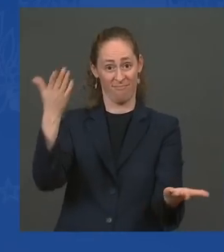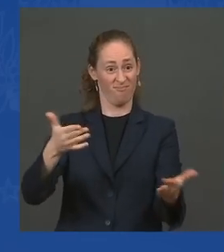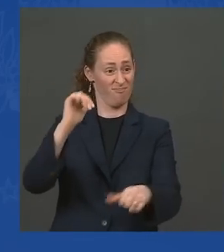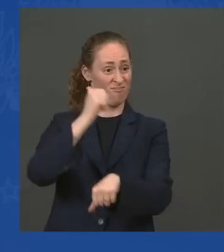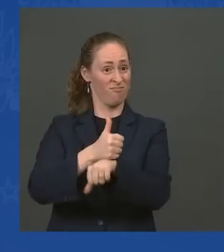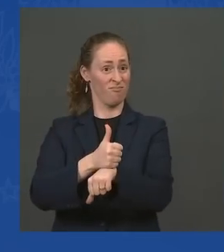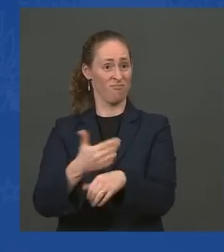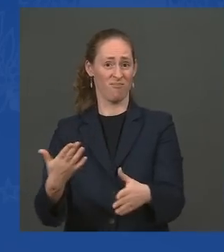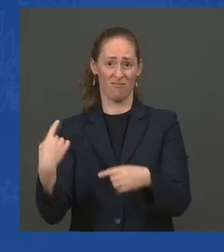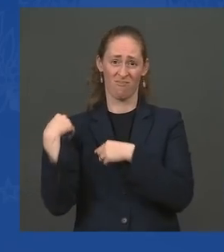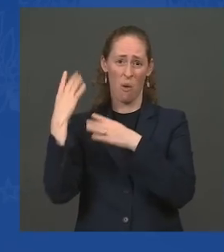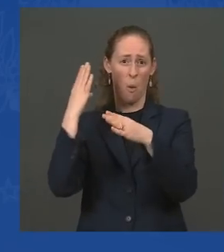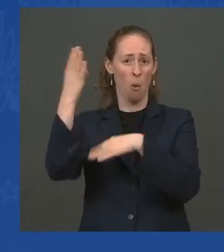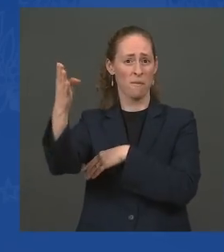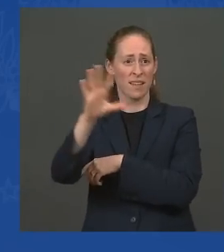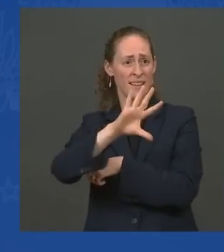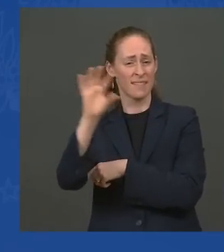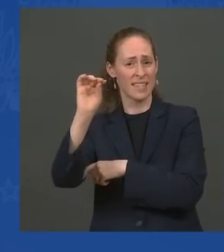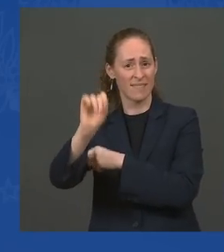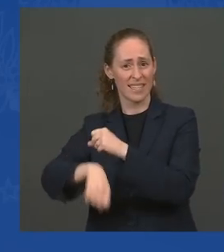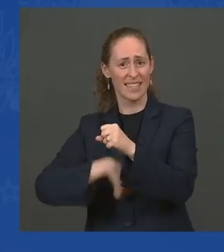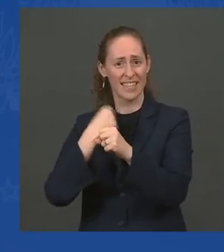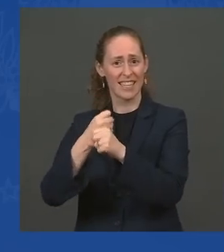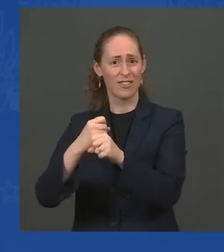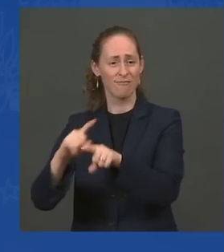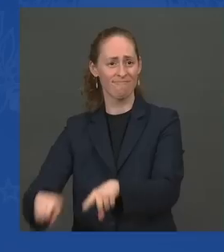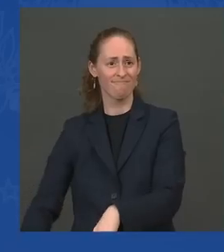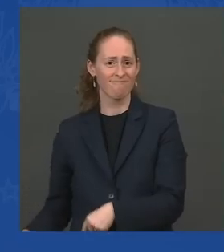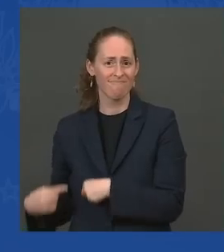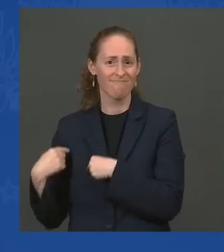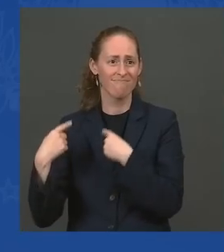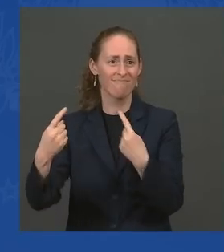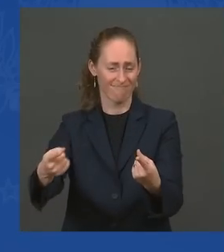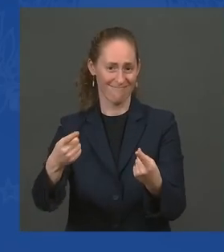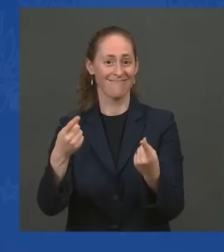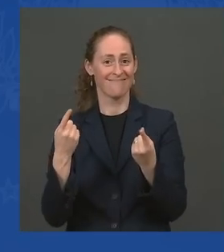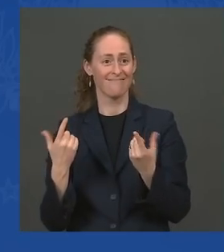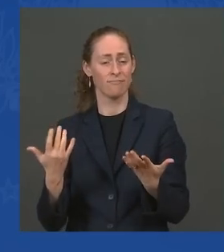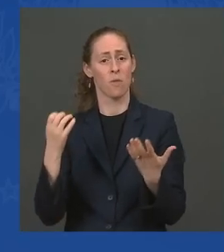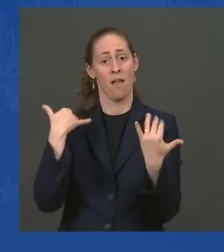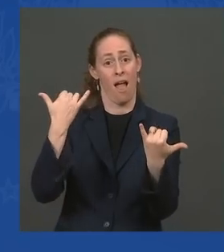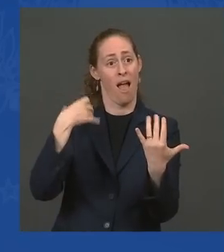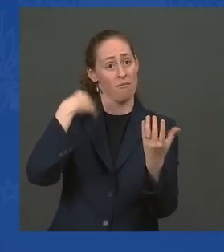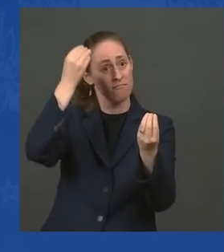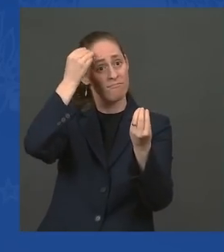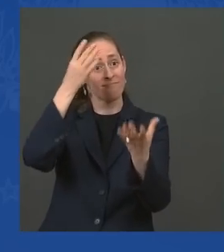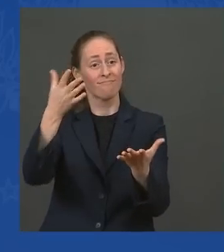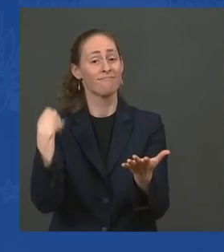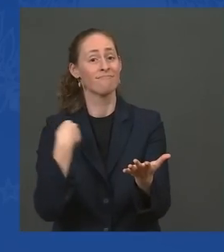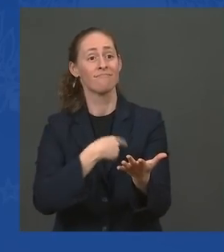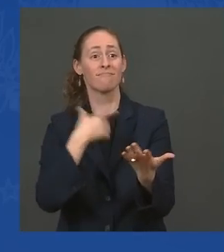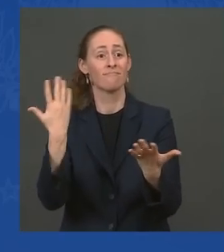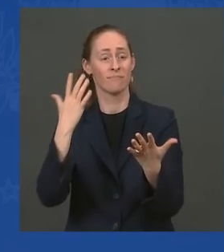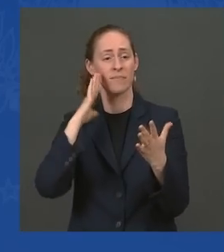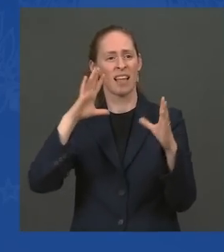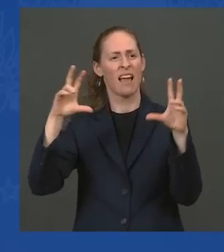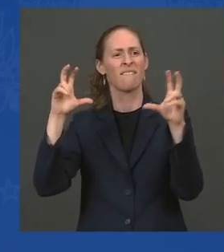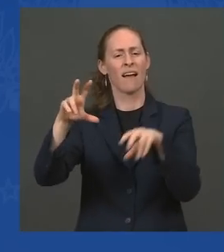Earlier this year, we announced we will invest $50 million in Detroit, Hamtramck and Highland Park based programs to help residents